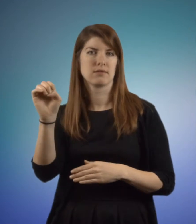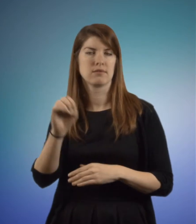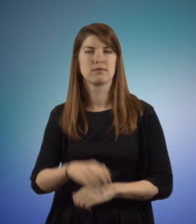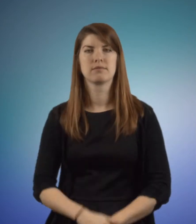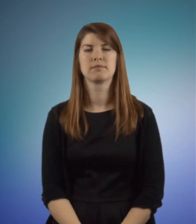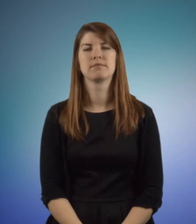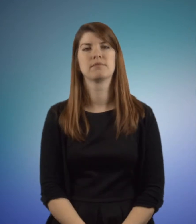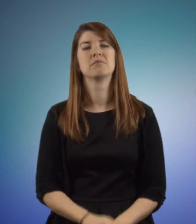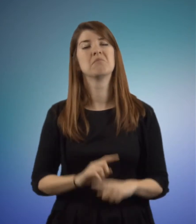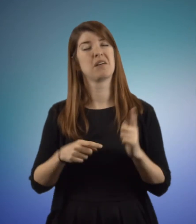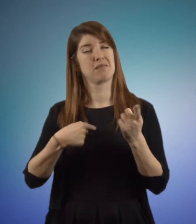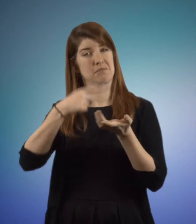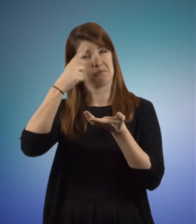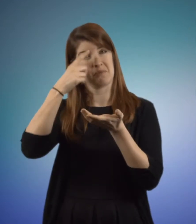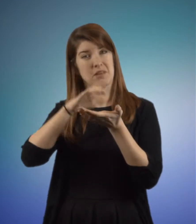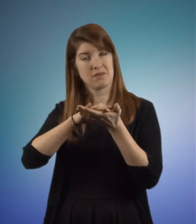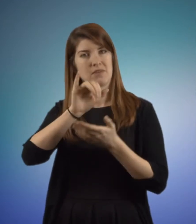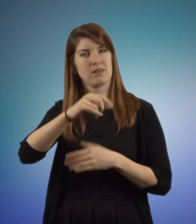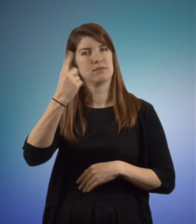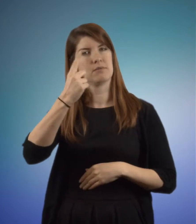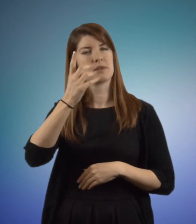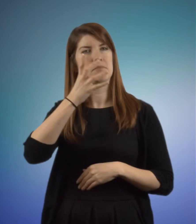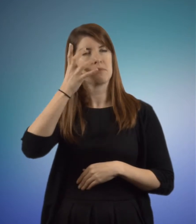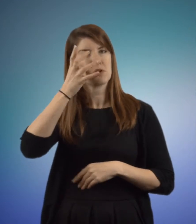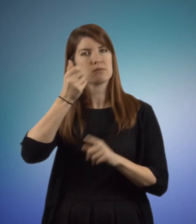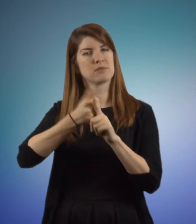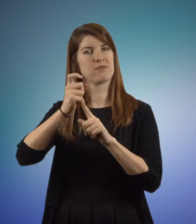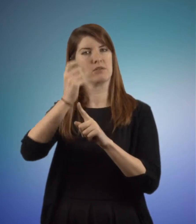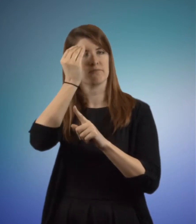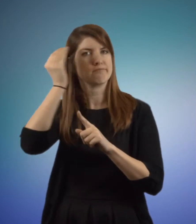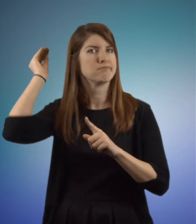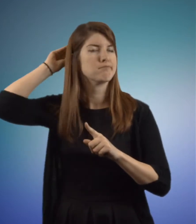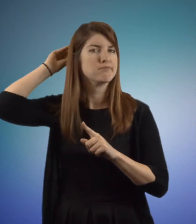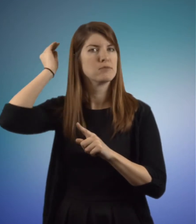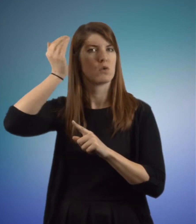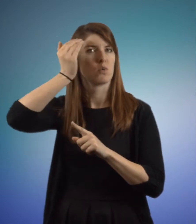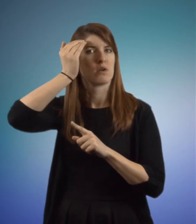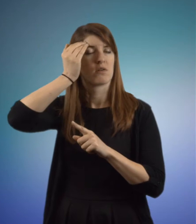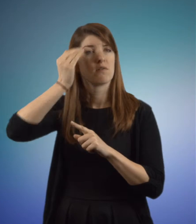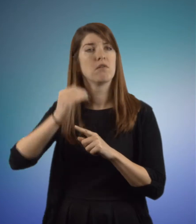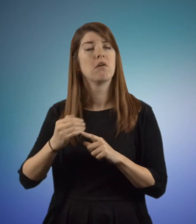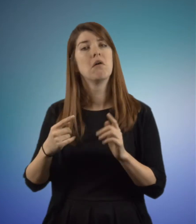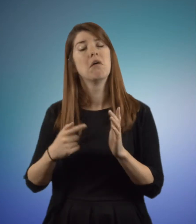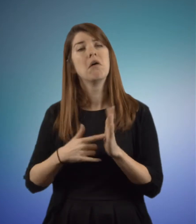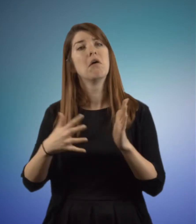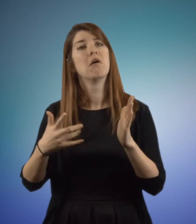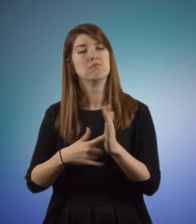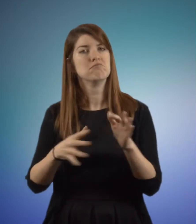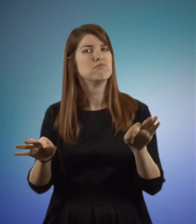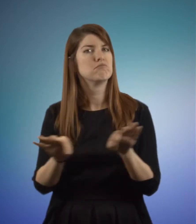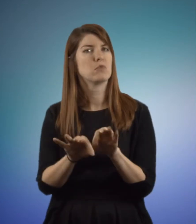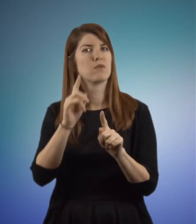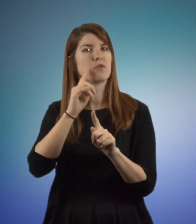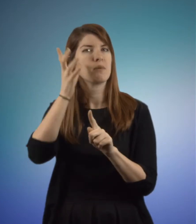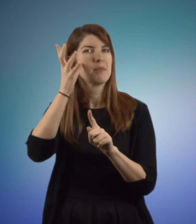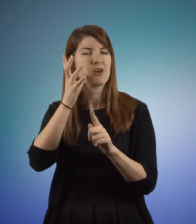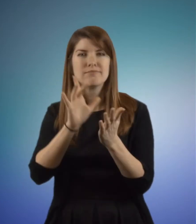And I believe this is something that parents need to certainly be aware of. And every now and then it's important for parents to take advantage of this, particularly,